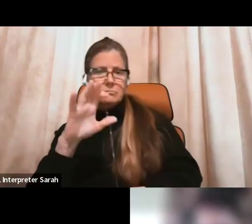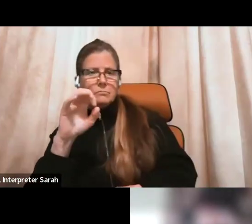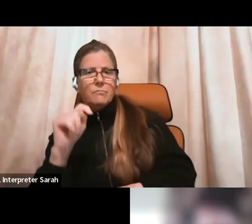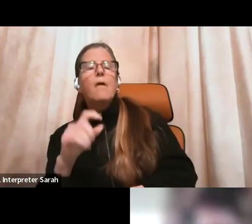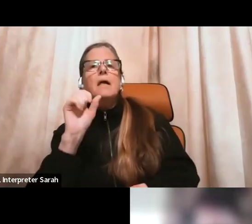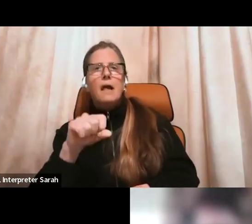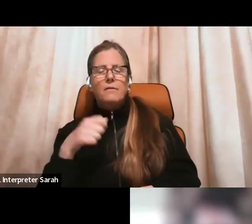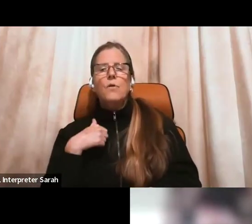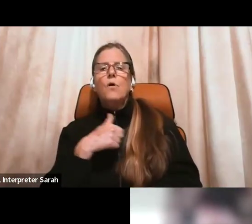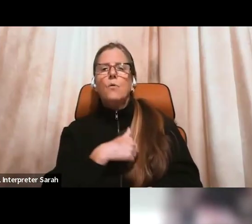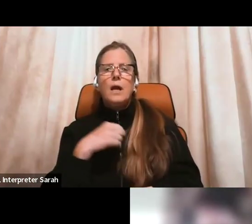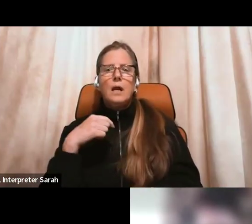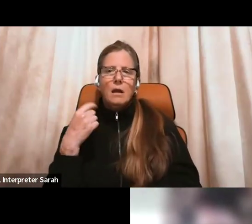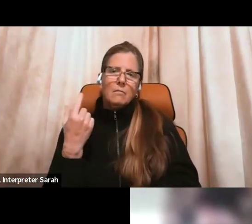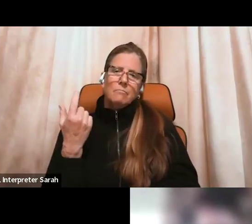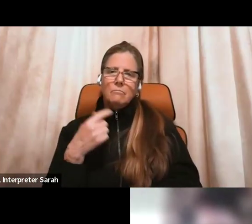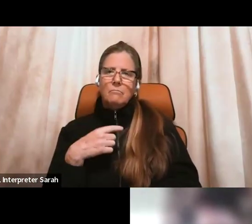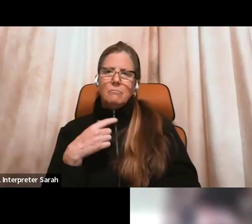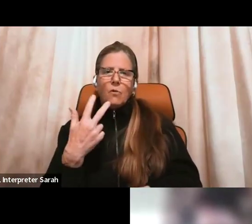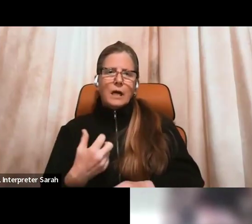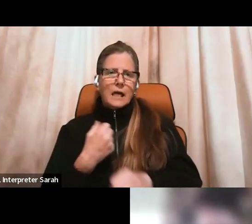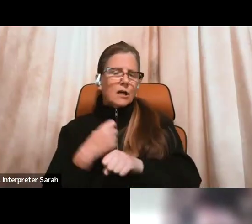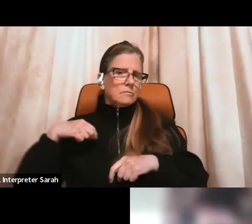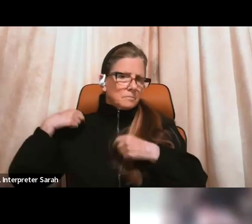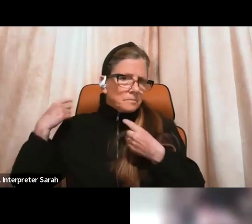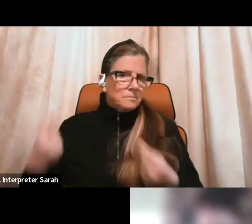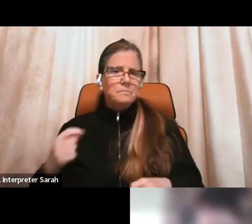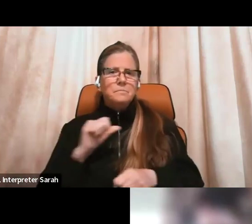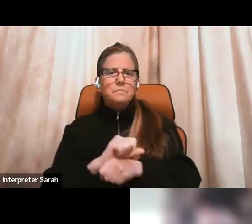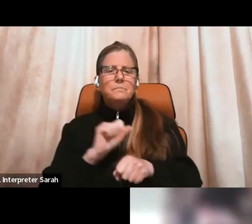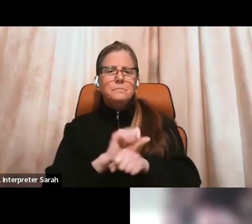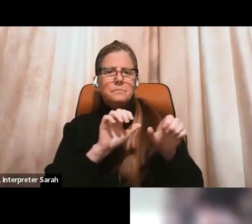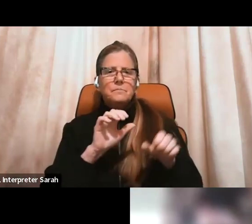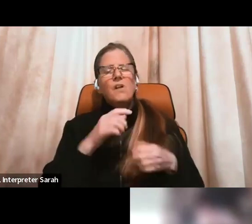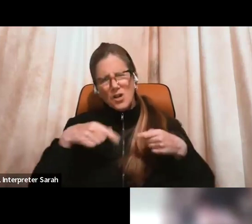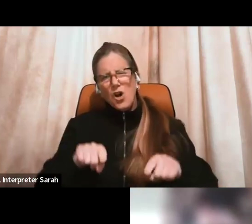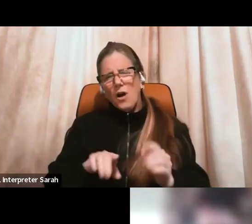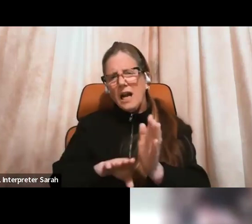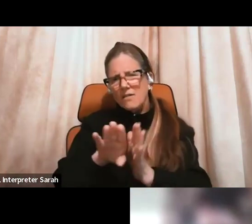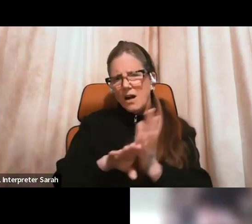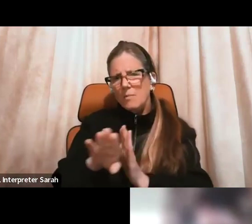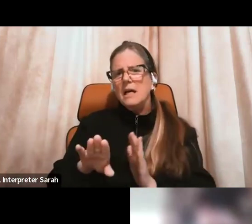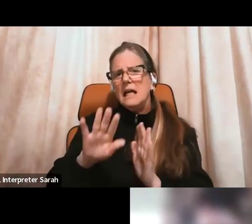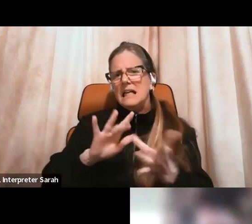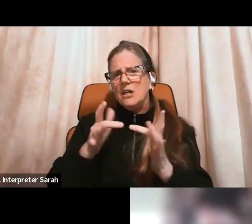on, over the last 3 years when developing the Digital Equity Plan, and then with stakeholders,